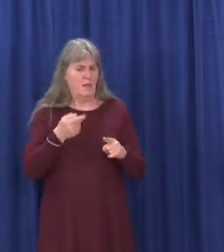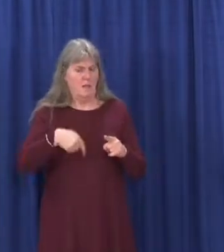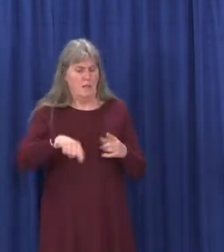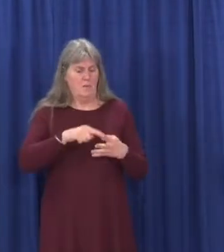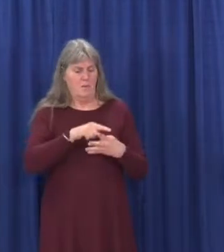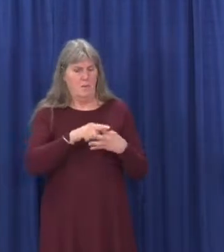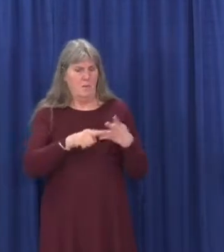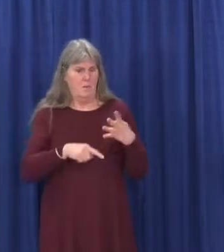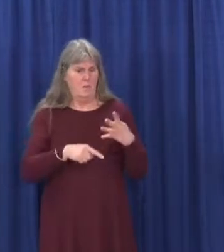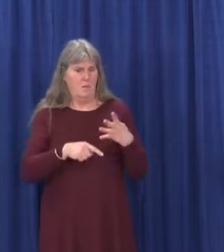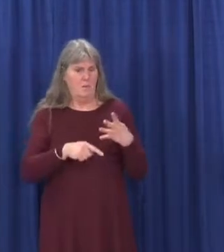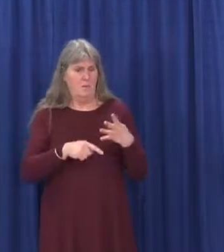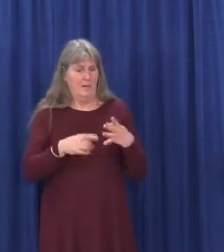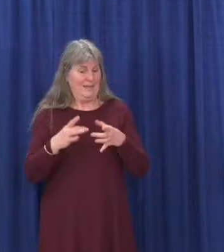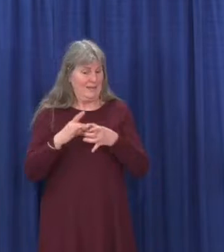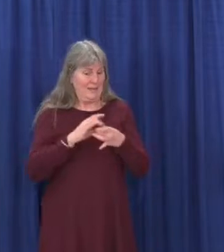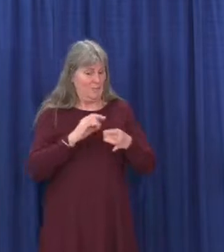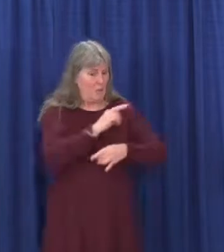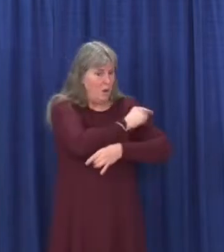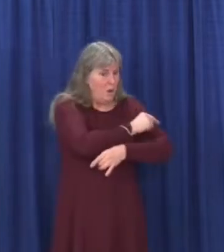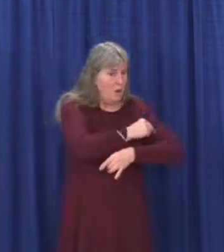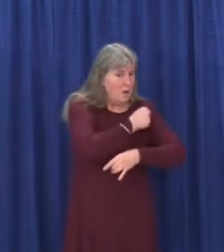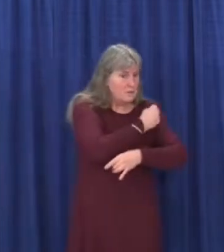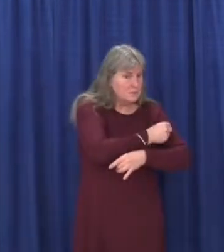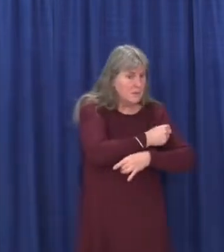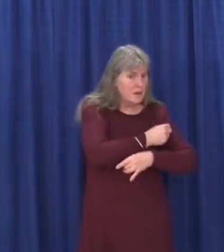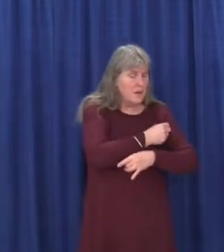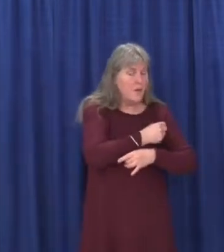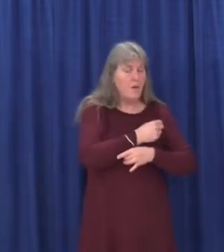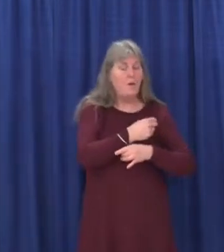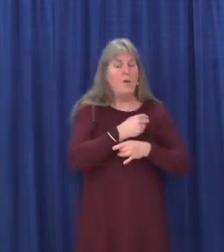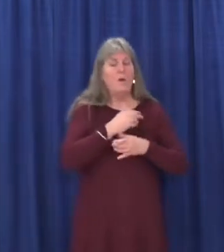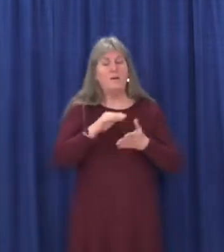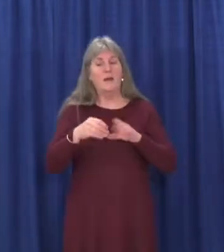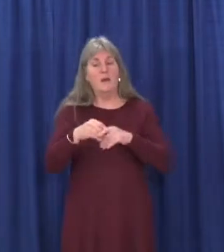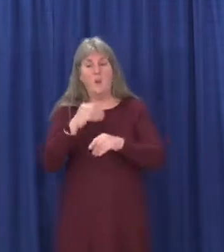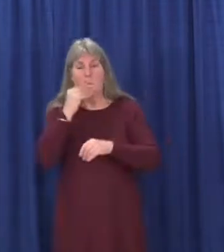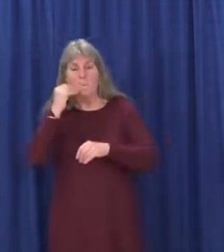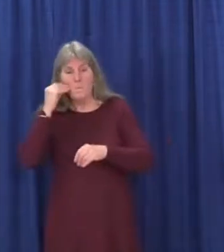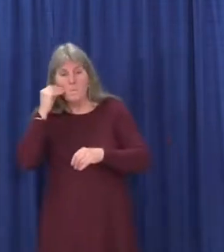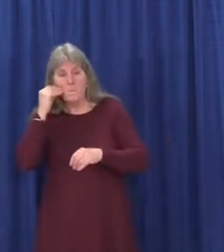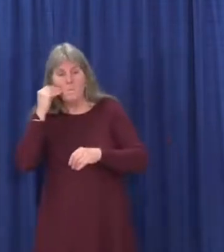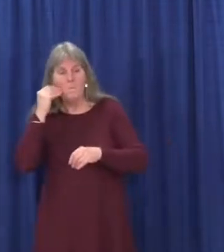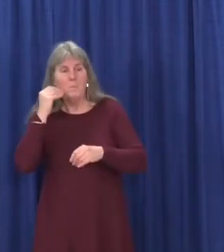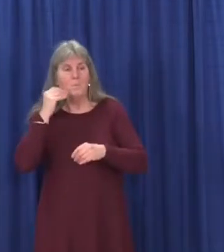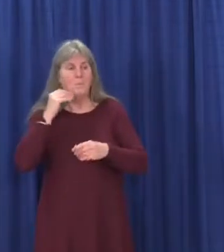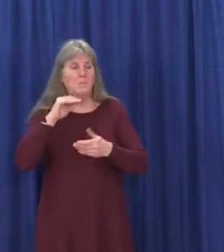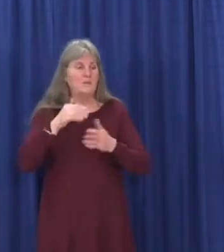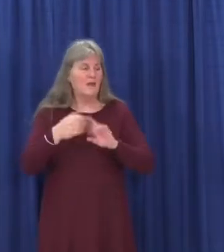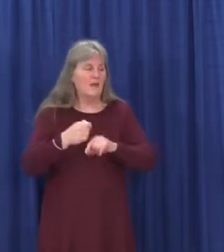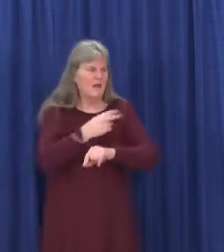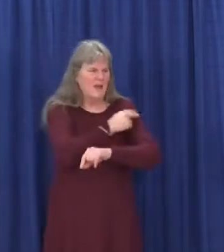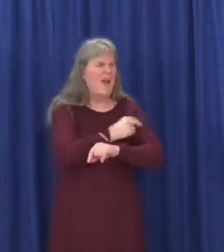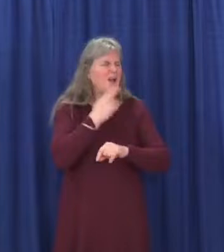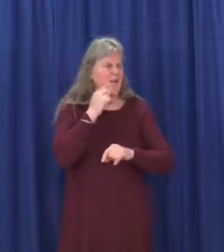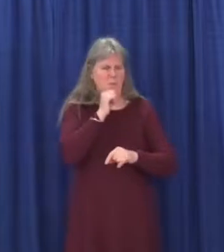with hospitalizations, whether people died at home or in hospital. I get-- I know privacy's important, but that is information that government's